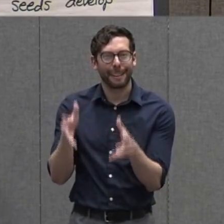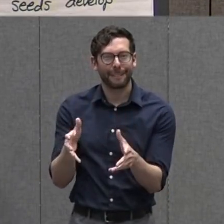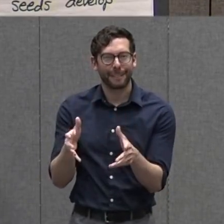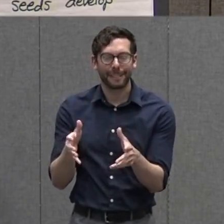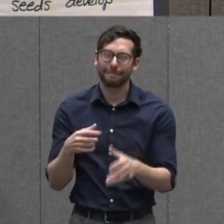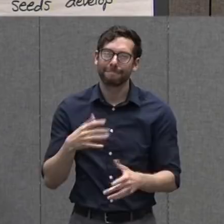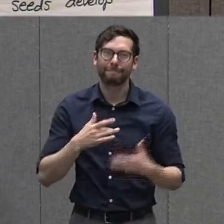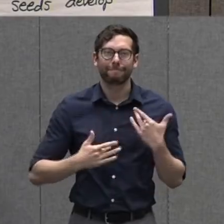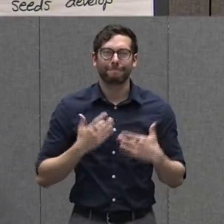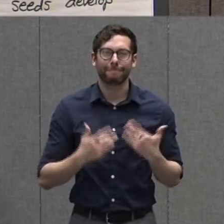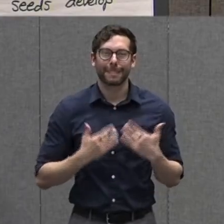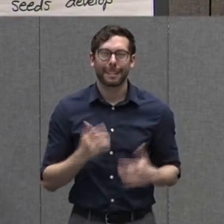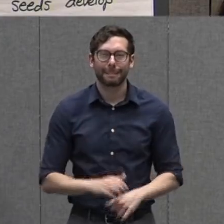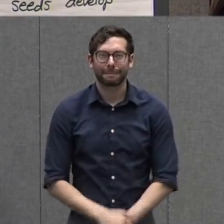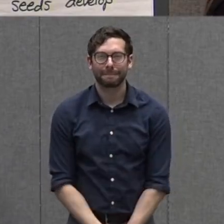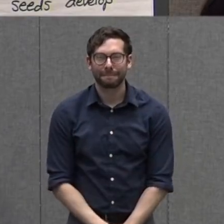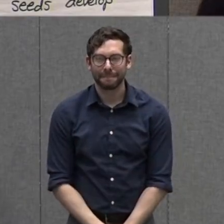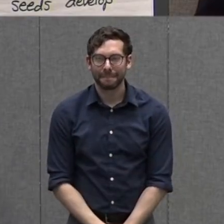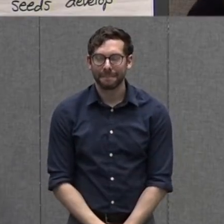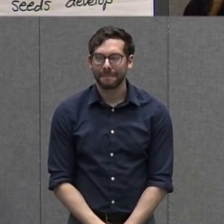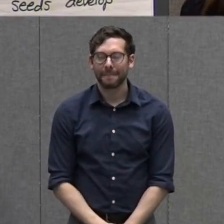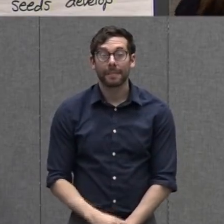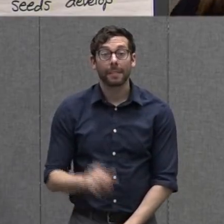I'm gonna add non to my beginning.